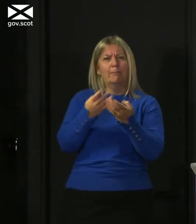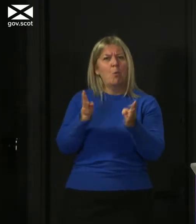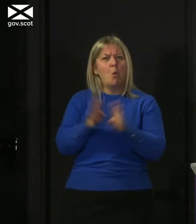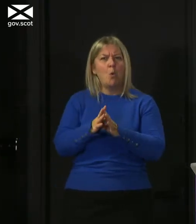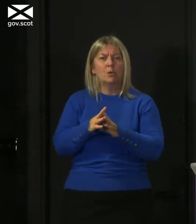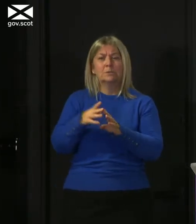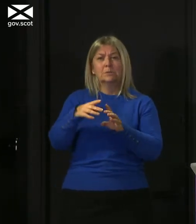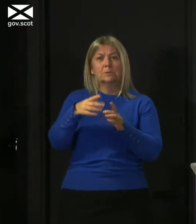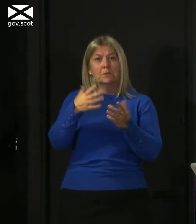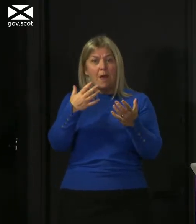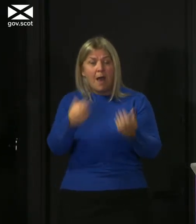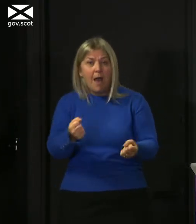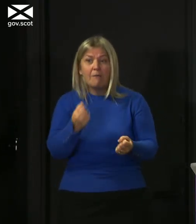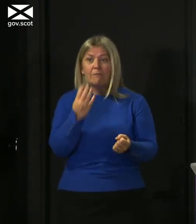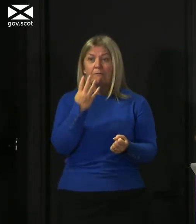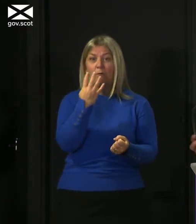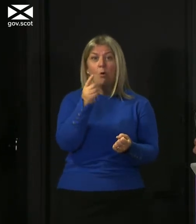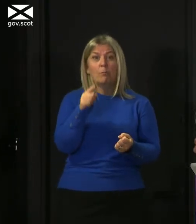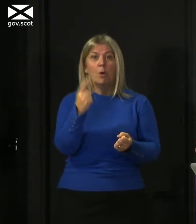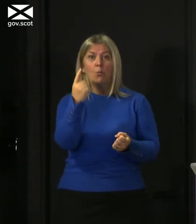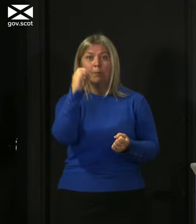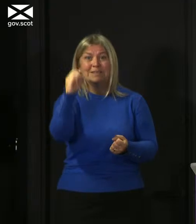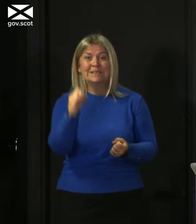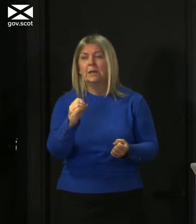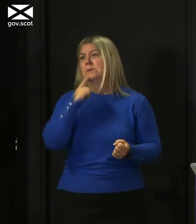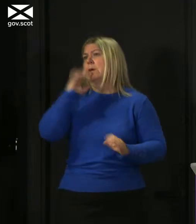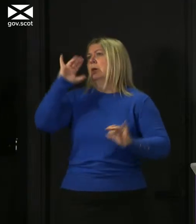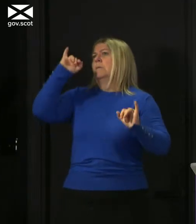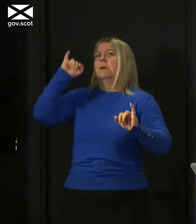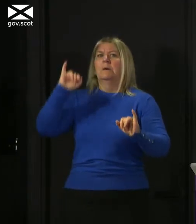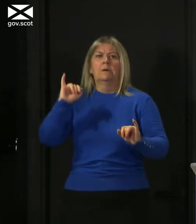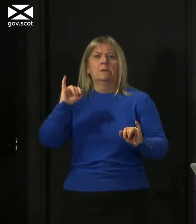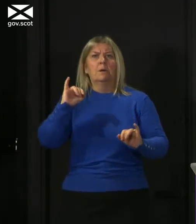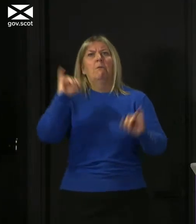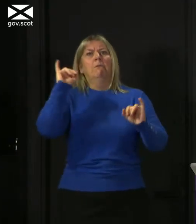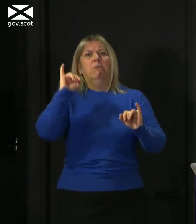rate of 4.1 per cent, we'd all be saying, oh, my goodness, that is terrible, we need to act. So